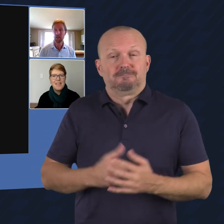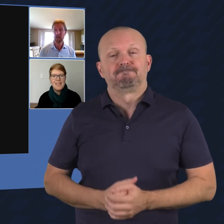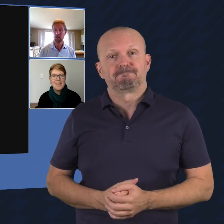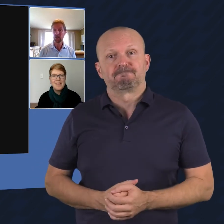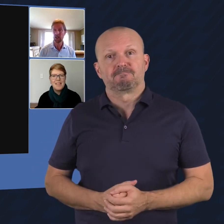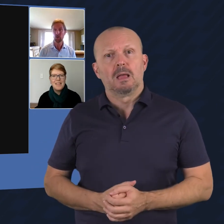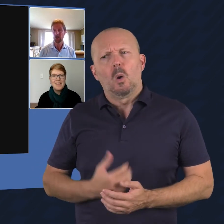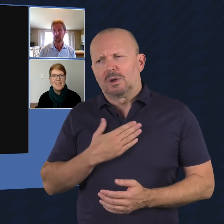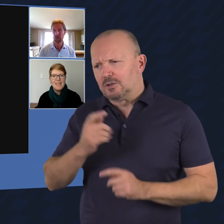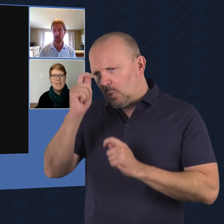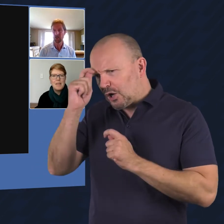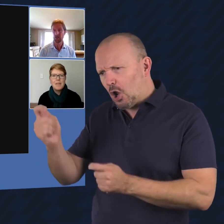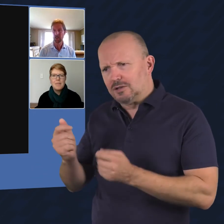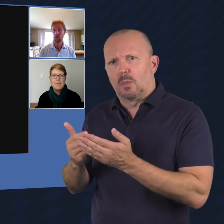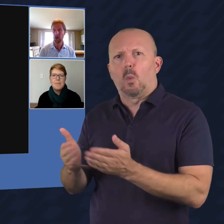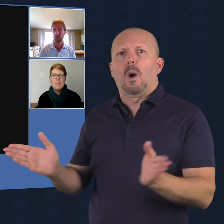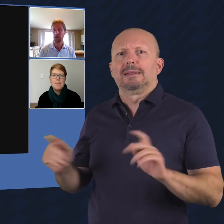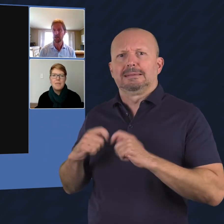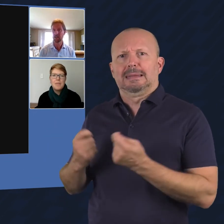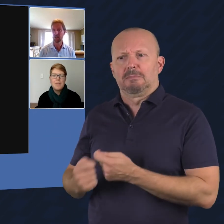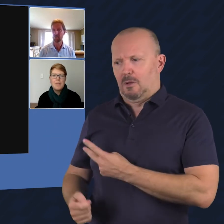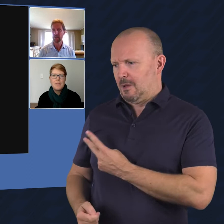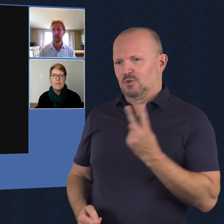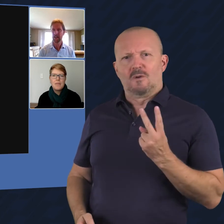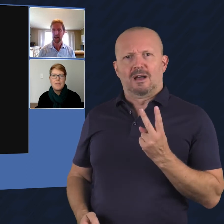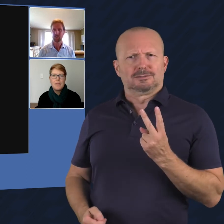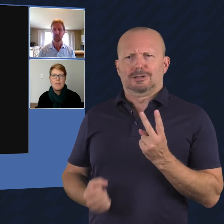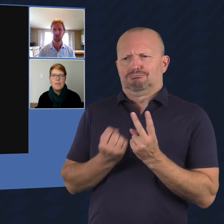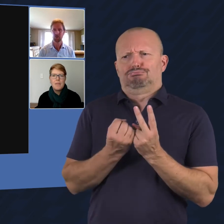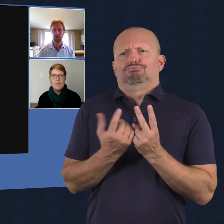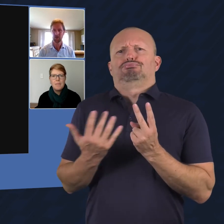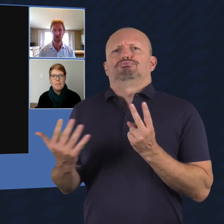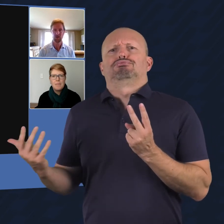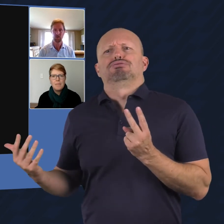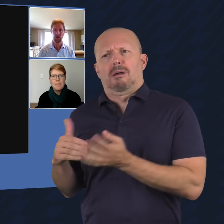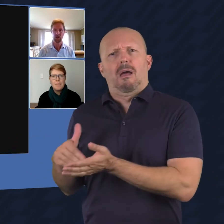Finally, we'd like to also acknowledge the wider project team and artists who contributed to this work.